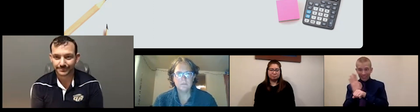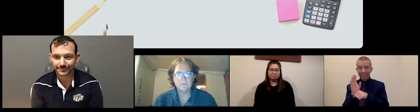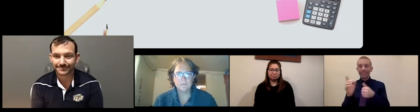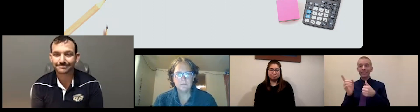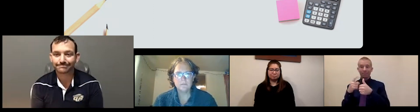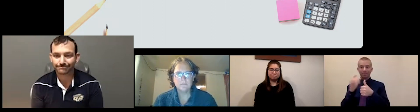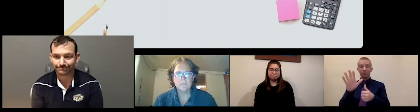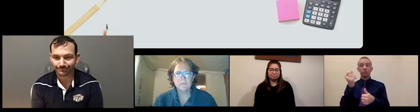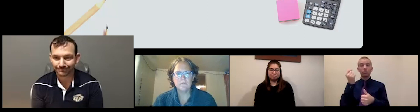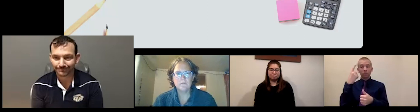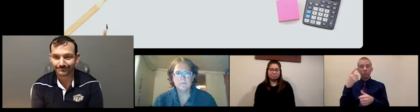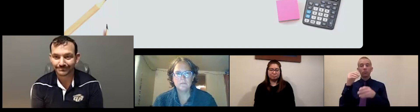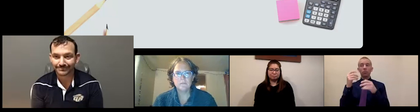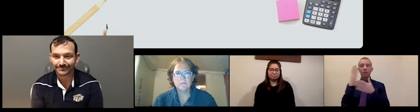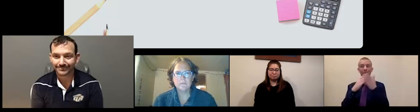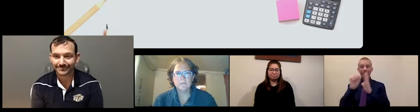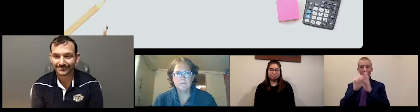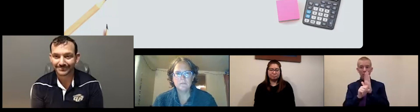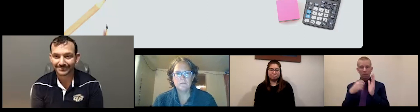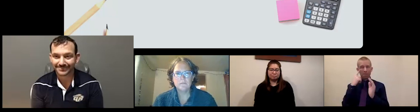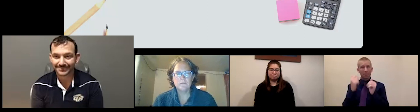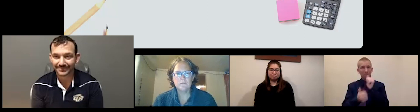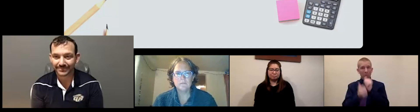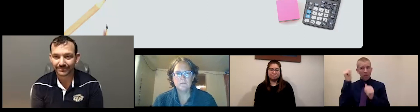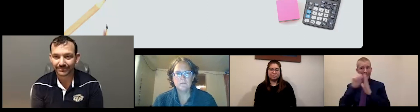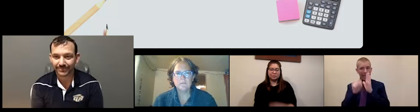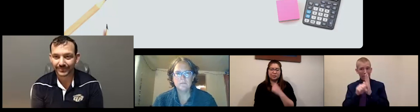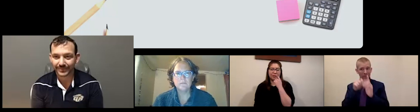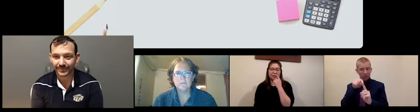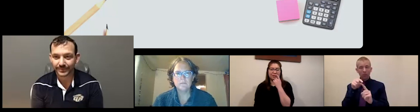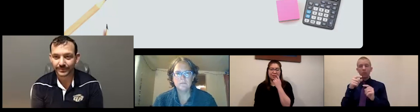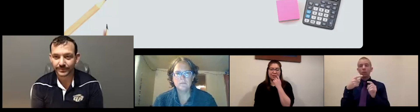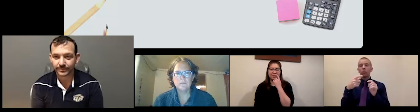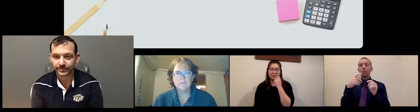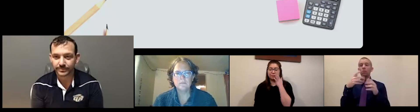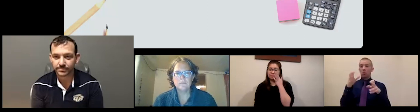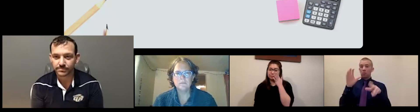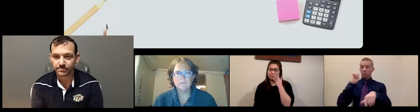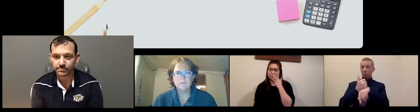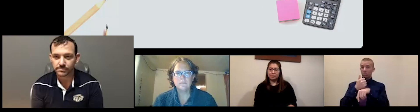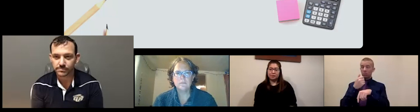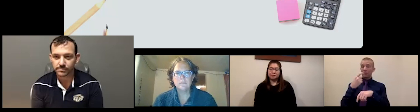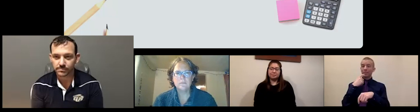However, in some states--I think in most states, if you want to start a dental business or